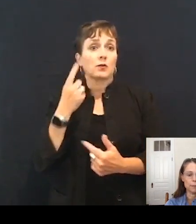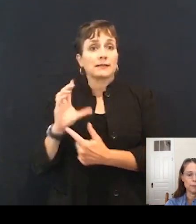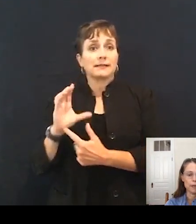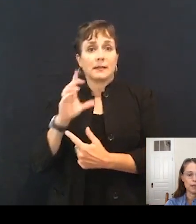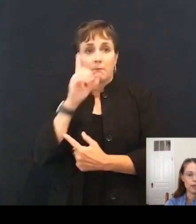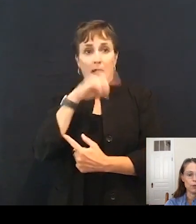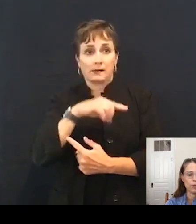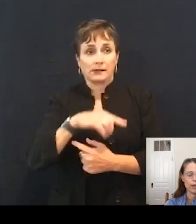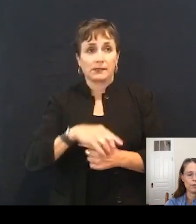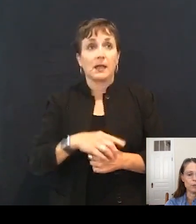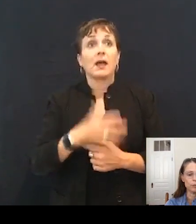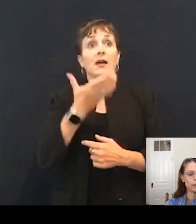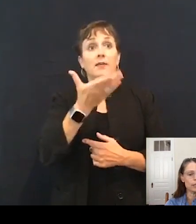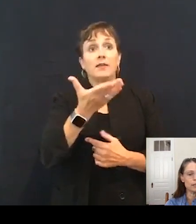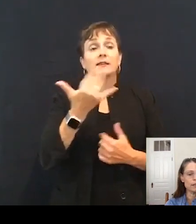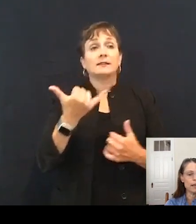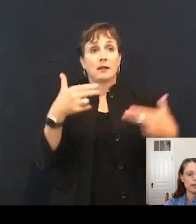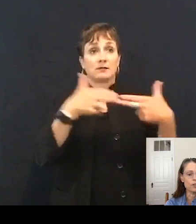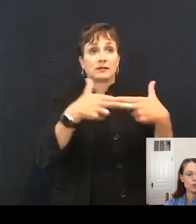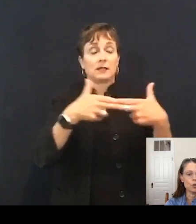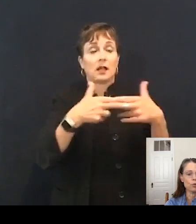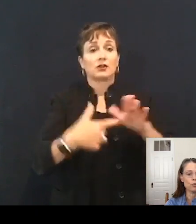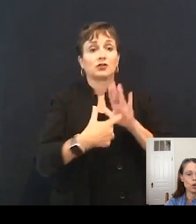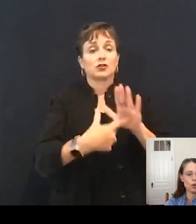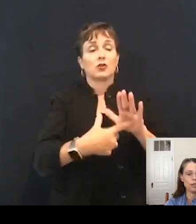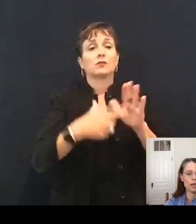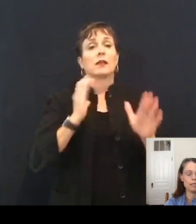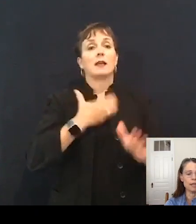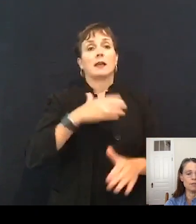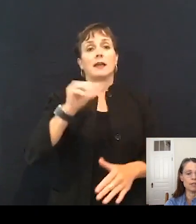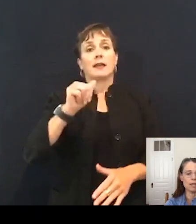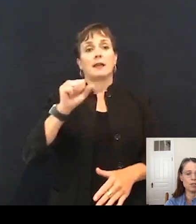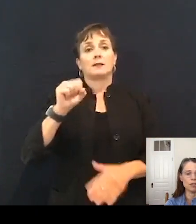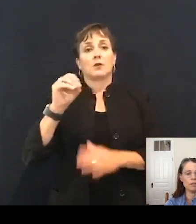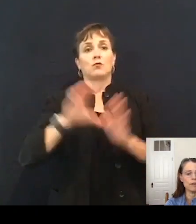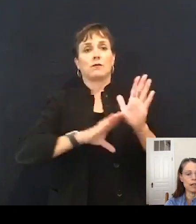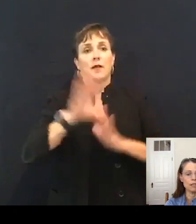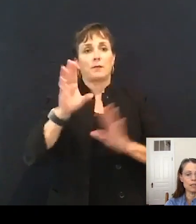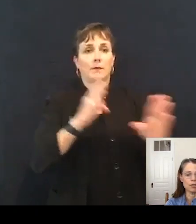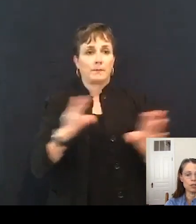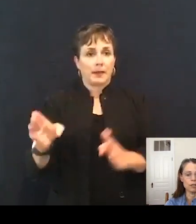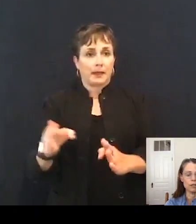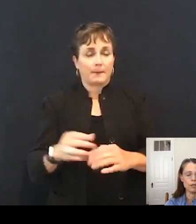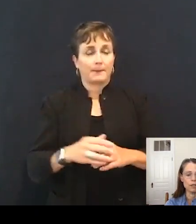We have completed the ASO target identification and validation.